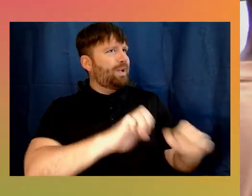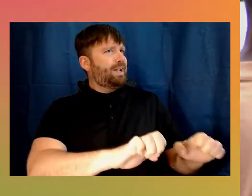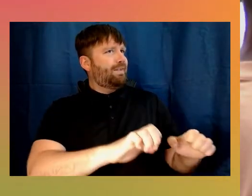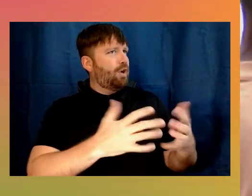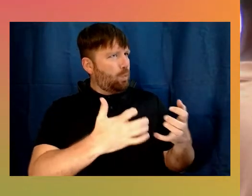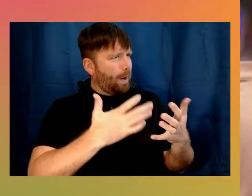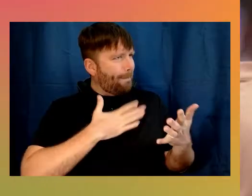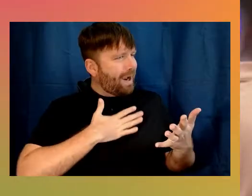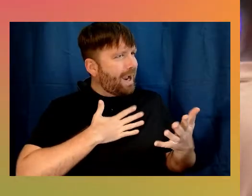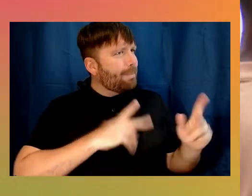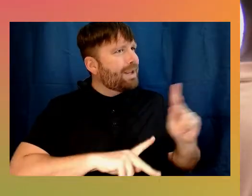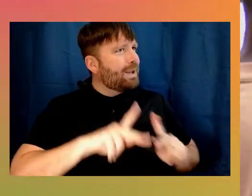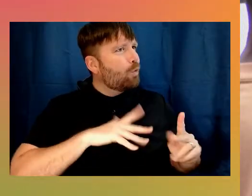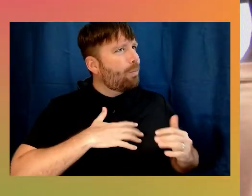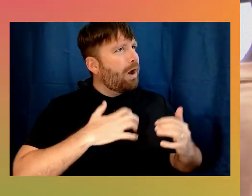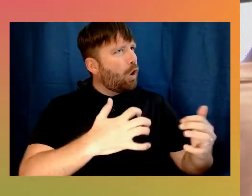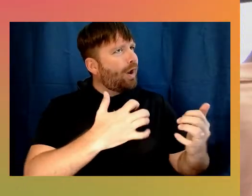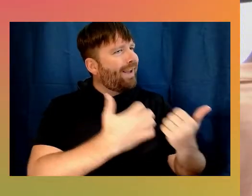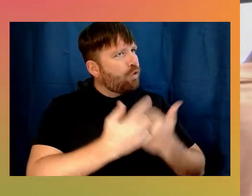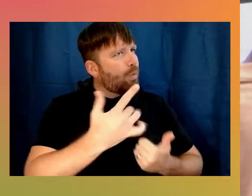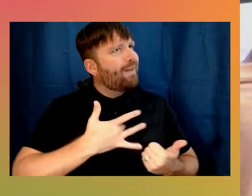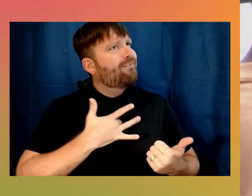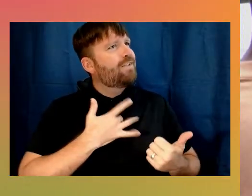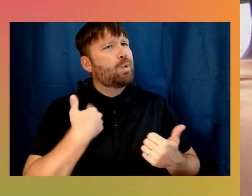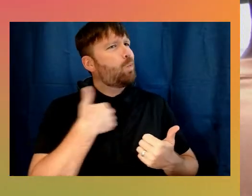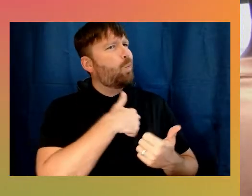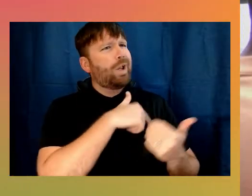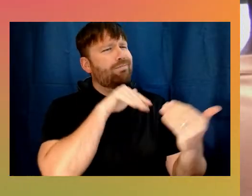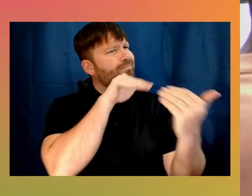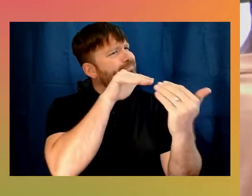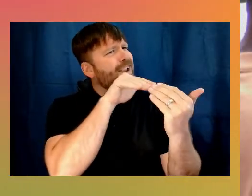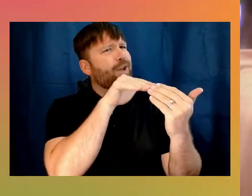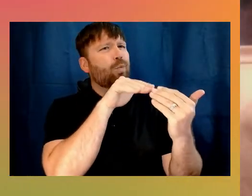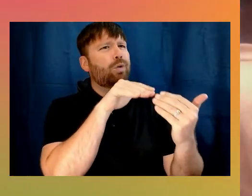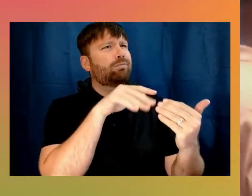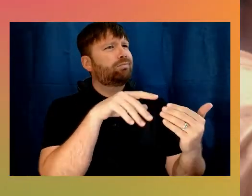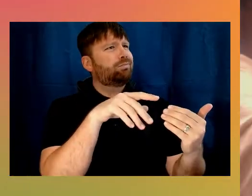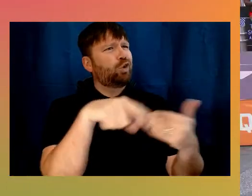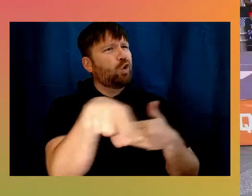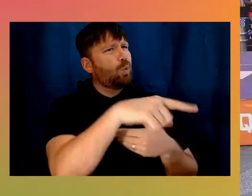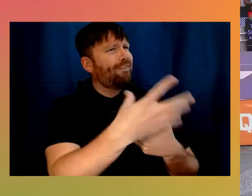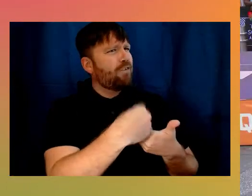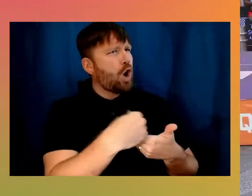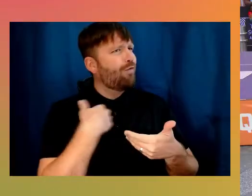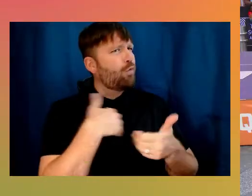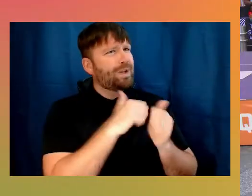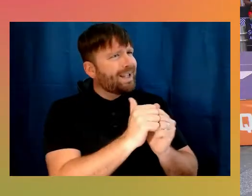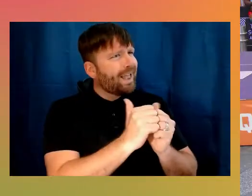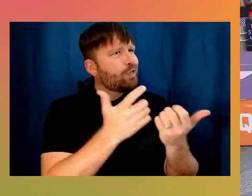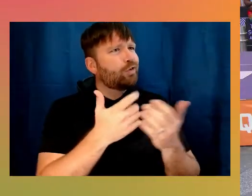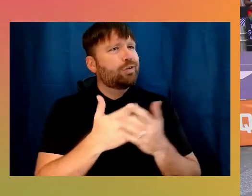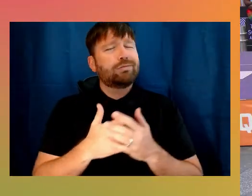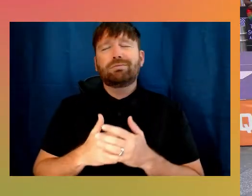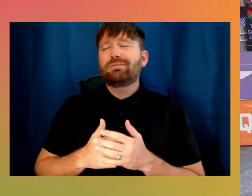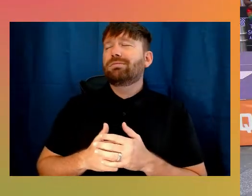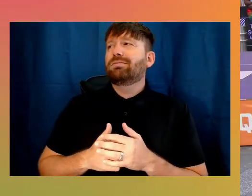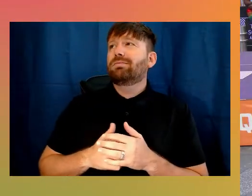ABOVE ME, AND IT'S LIKE, I WANT US TO BE, WE ARE. WE ARE ALL ONE. UNITY. IT'S OUR CLASS. THIS IS A GROUP EFFORT. AND, LIKE, I ALWAYS WANT MY